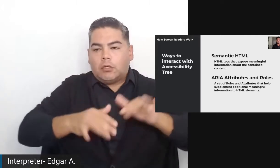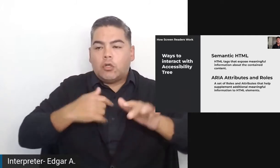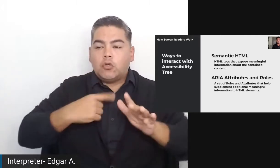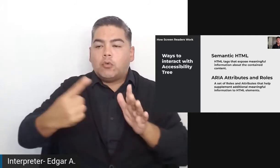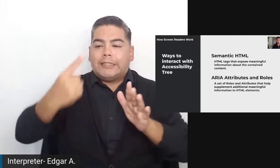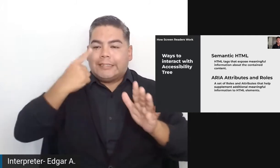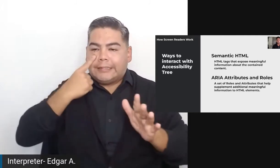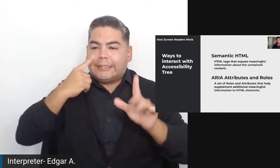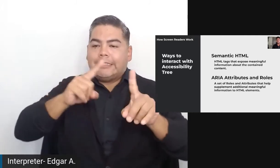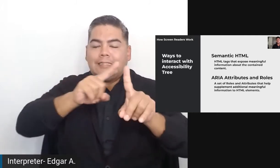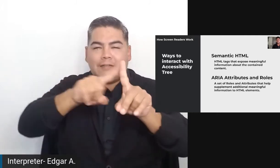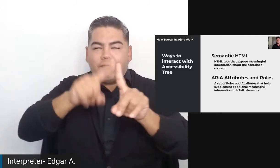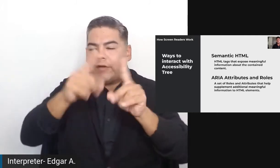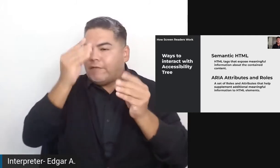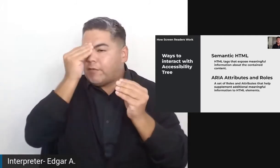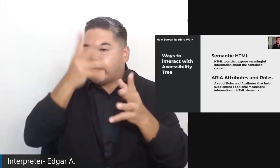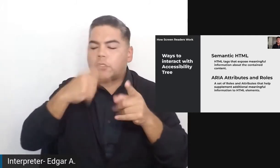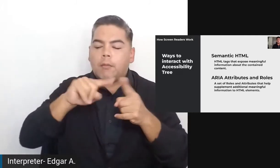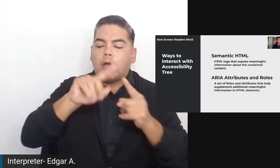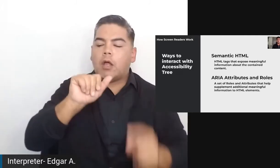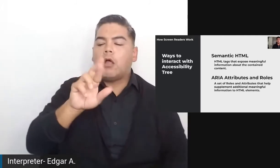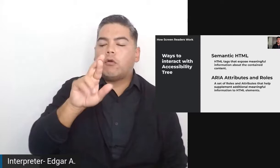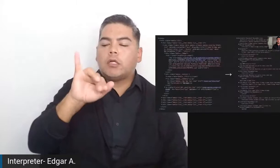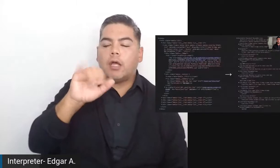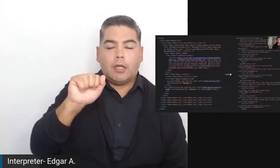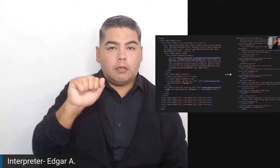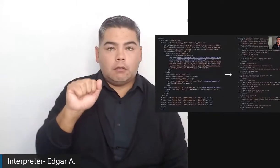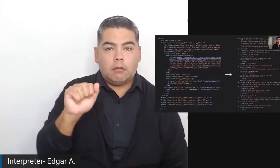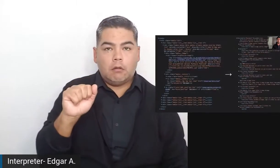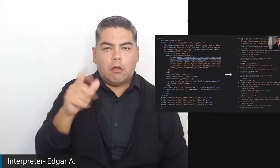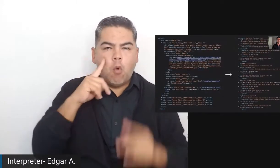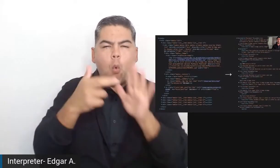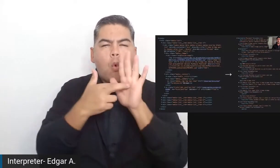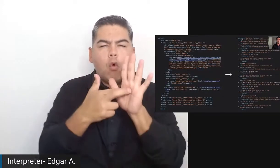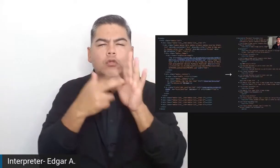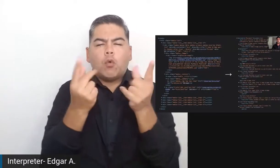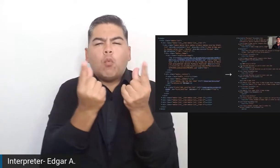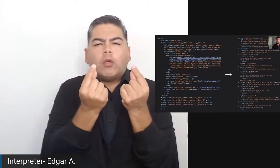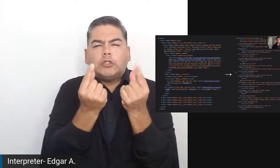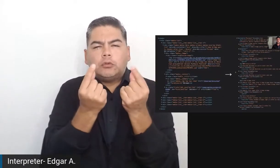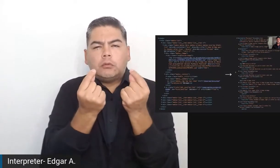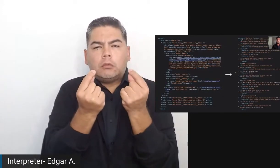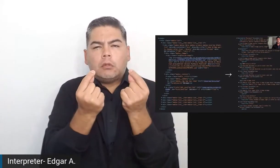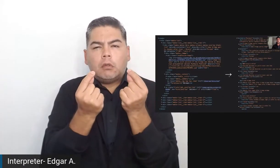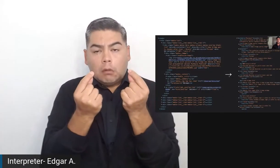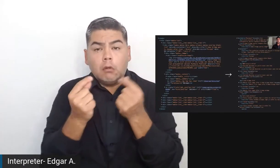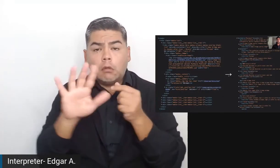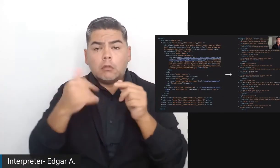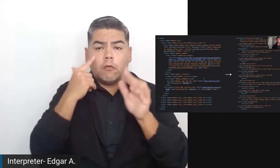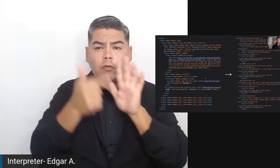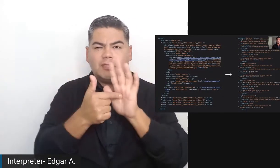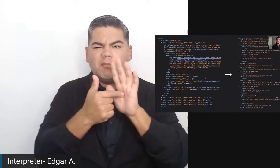along with ARIA Attributes and Roles. Let's take a look into the example of how Semantic HTML helps